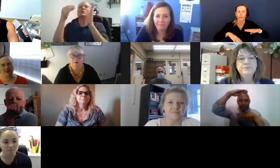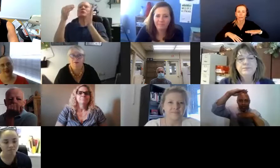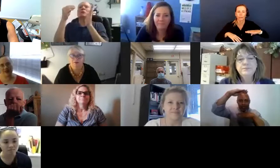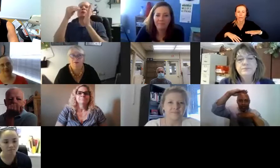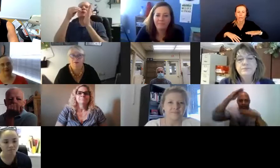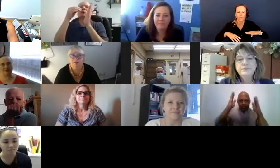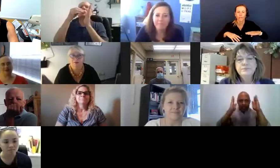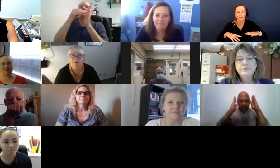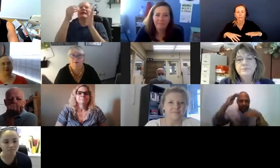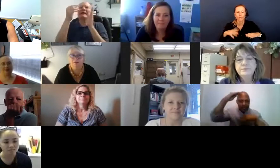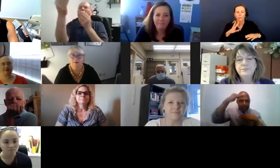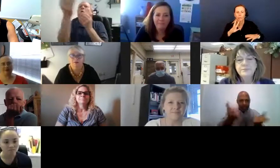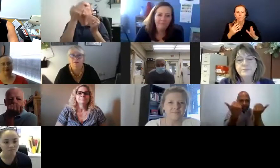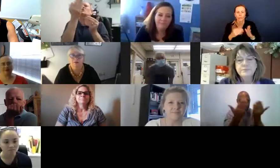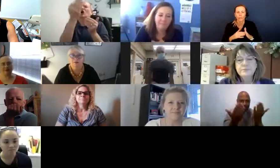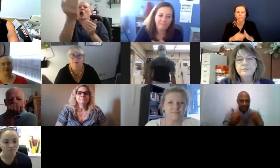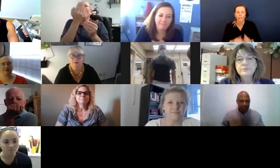or come closer to the screen?